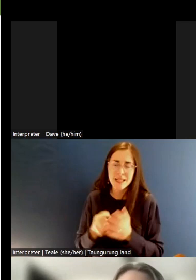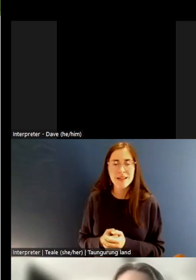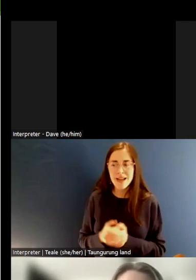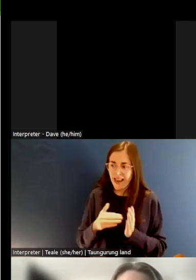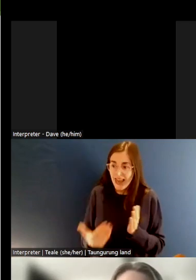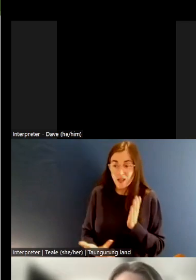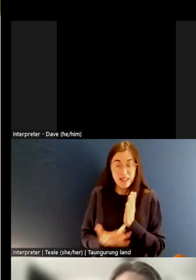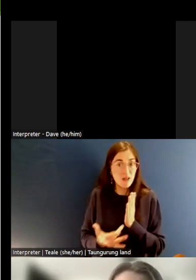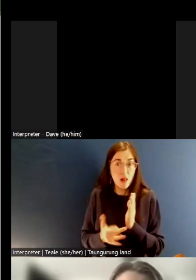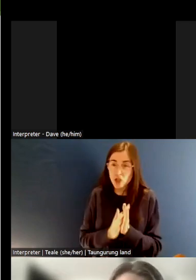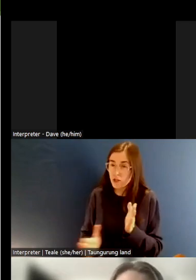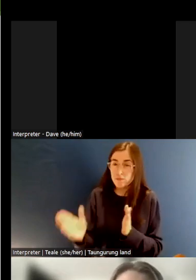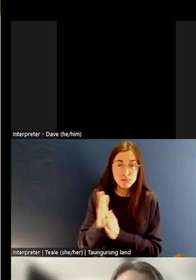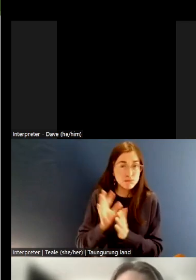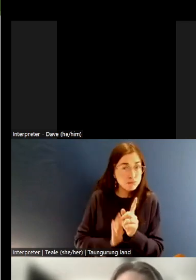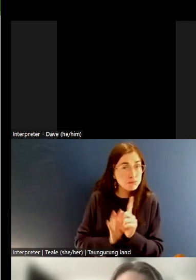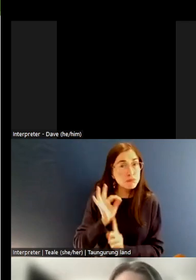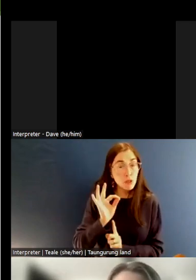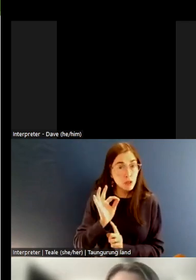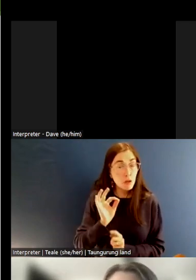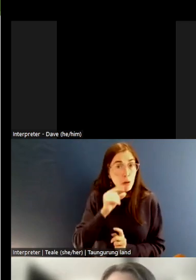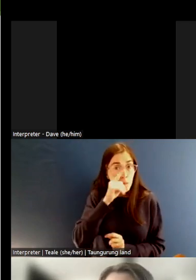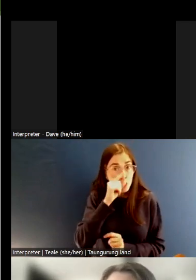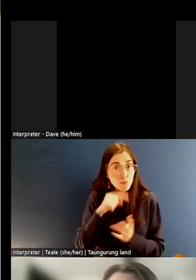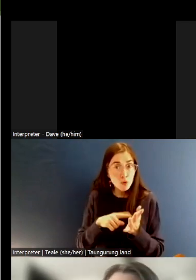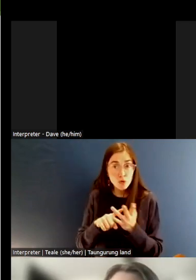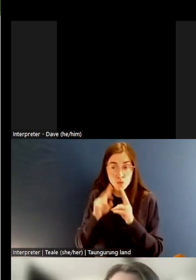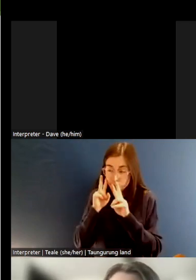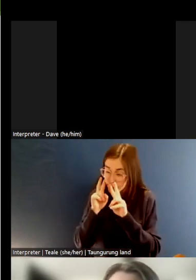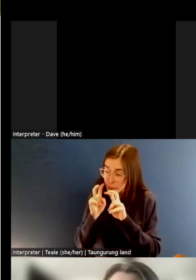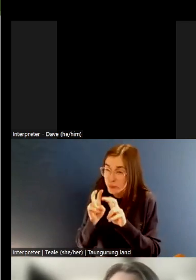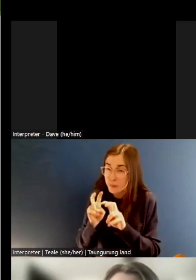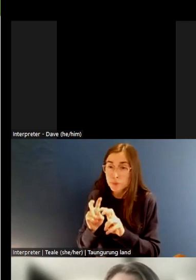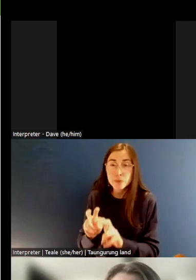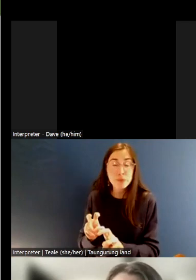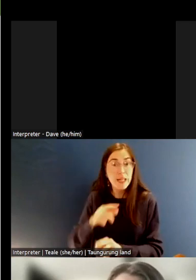that it is possible to sequence that. And they can do that and get results